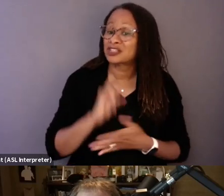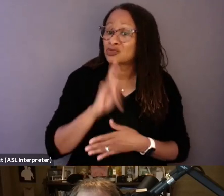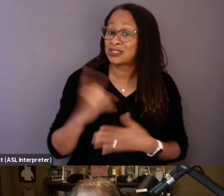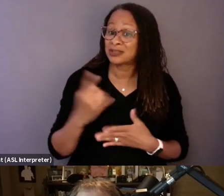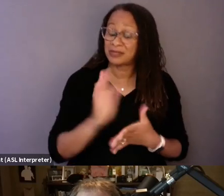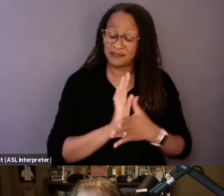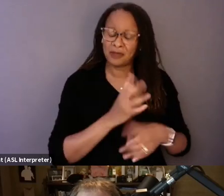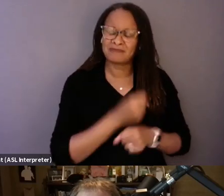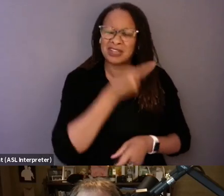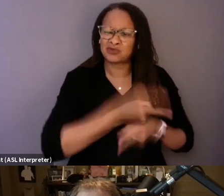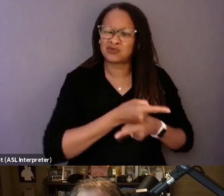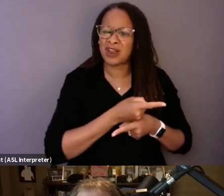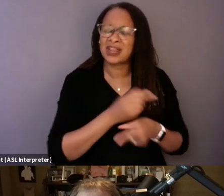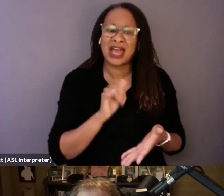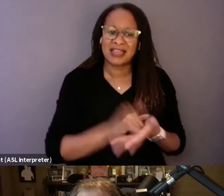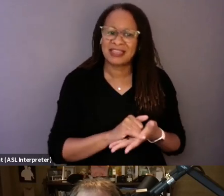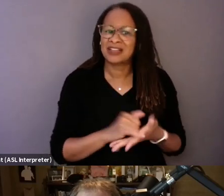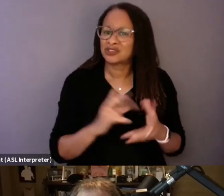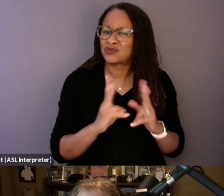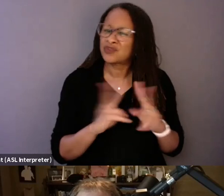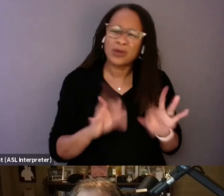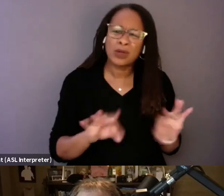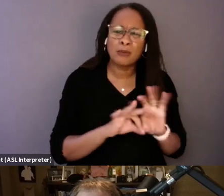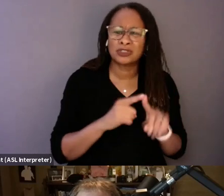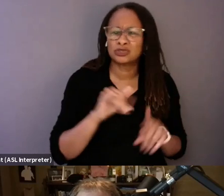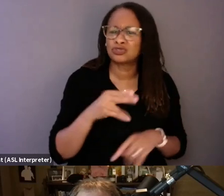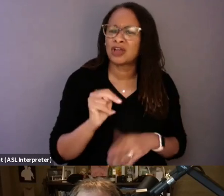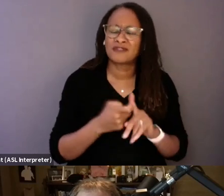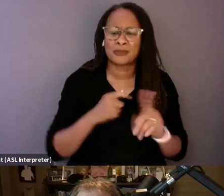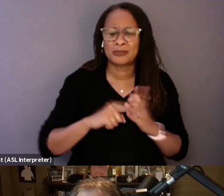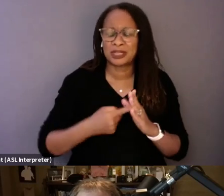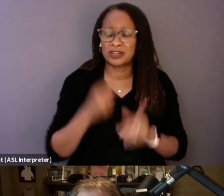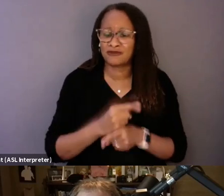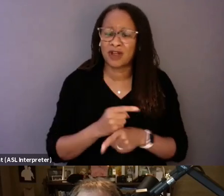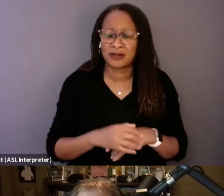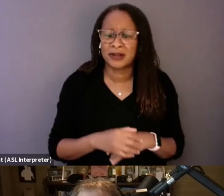And that's something that was so prevalent and so important to him from the beginning, wasn't it? Yeah, he was a working class hero